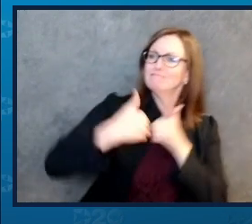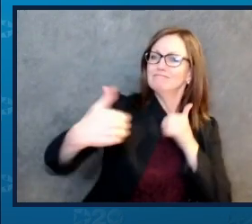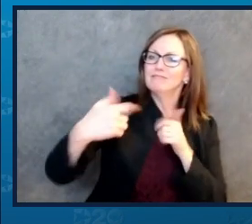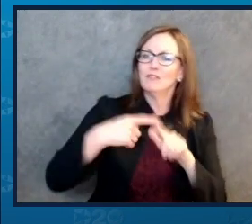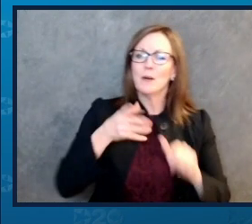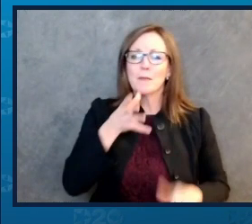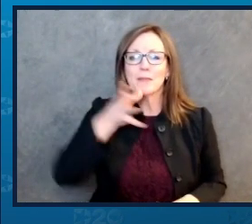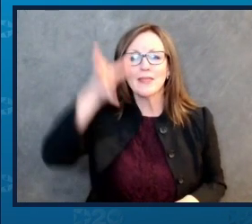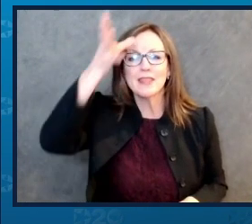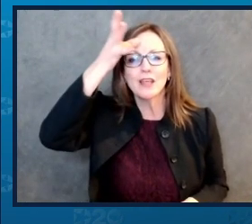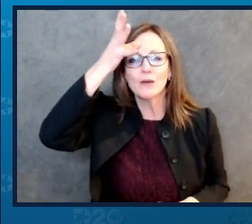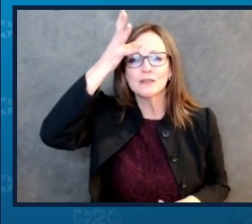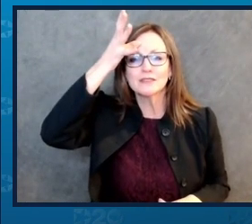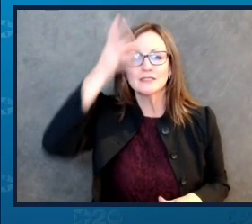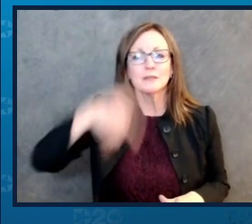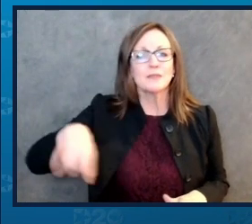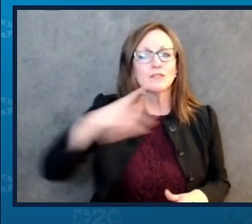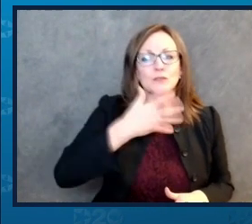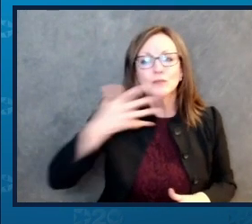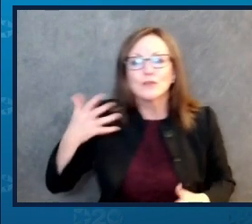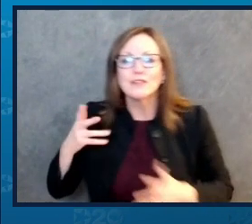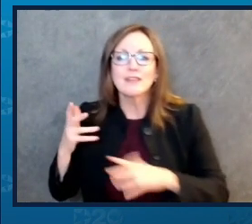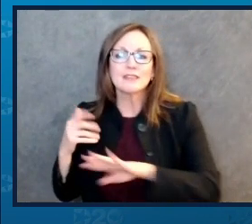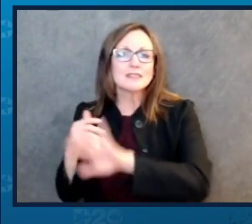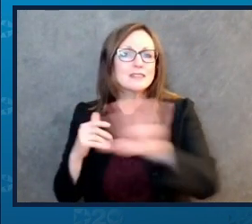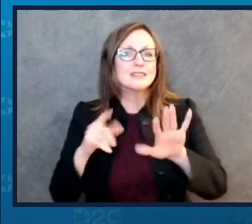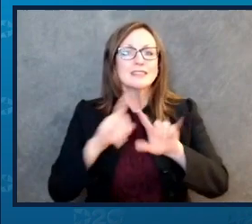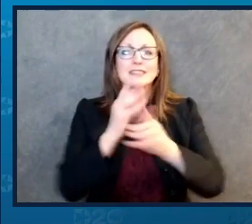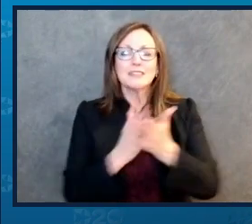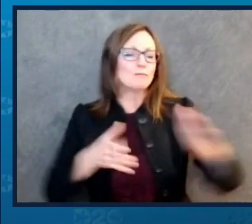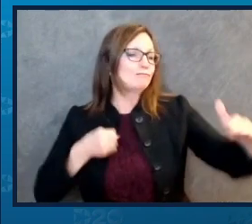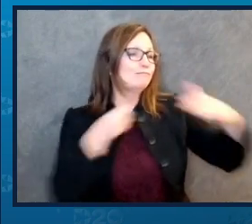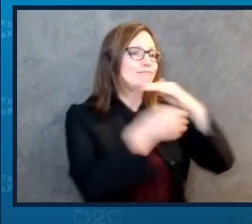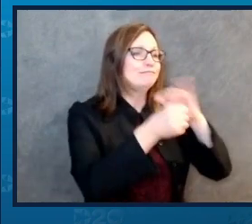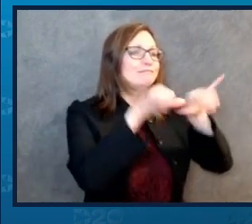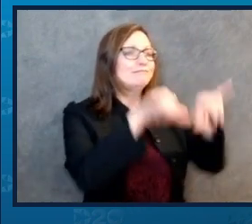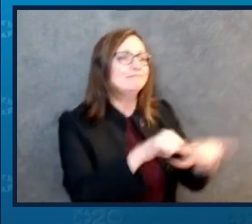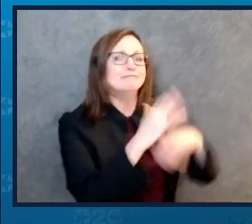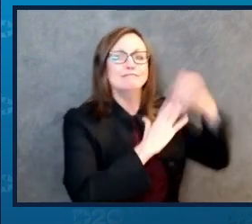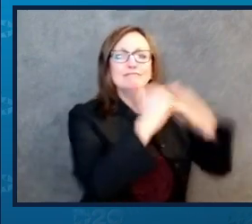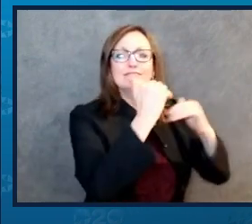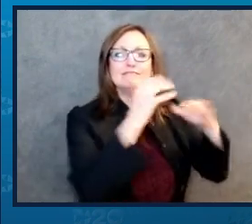SOME OF THOSE KIDS ARE NOW ORPHANS BECAUSE OF YOU. I DON'T WANT THEM IN OUR